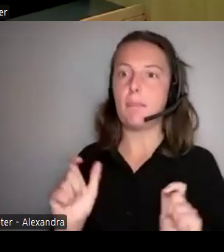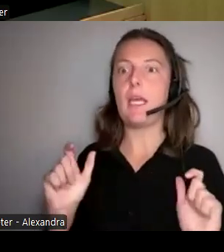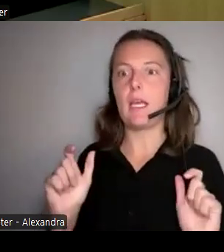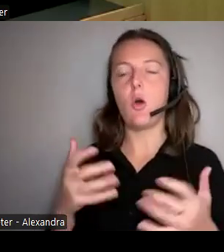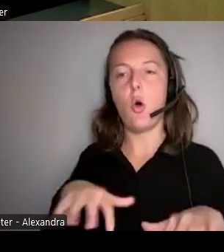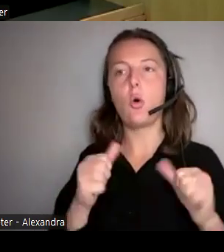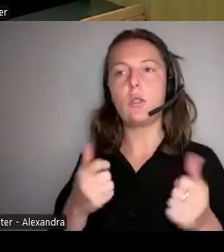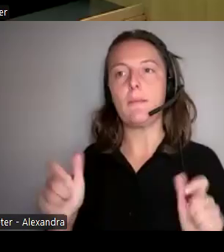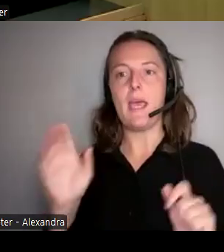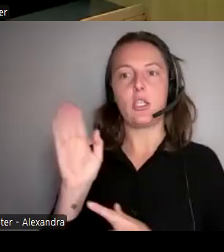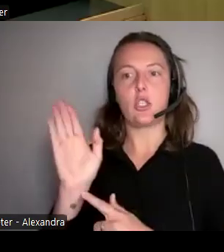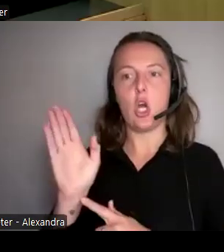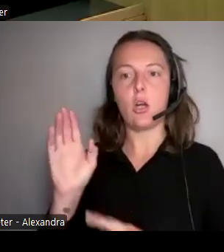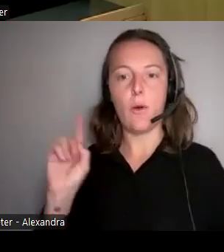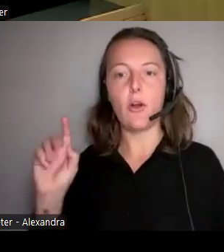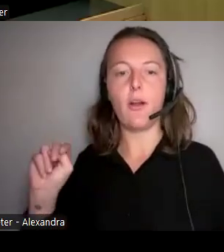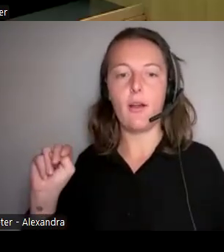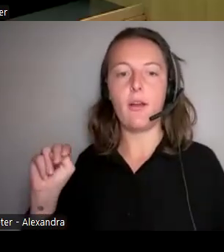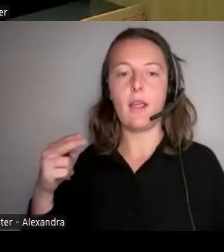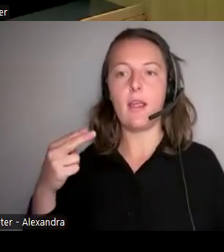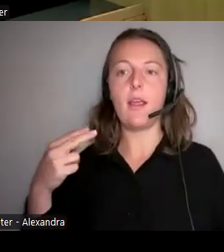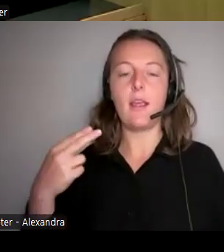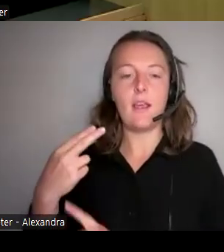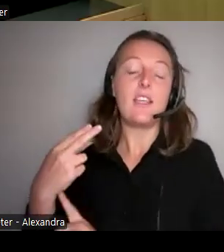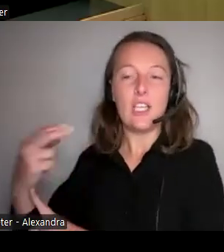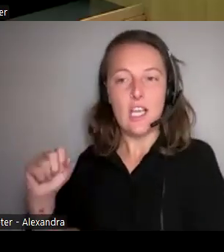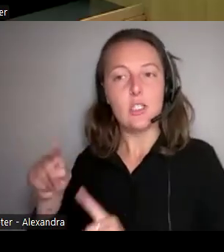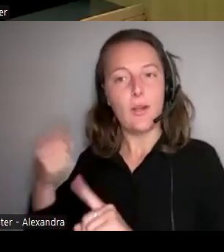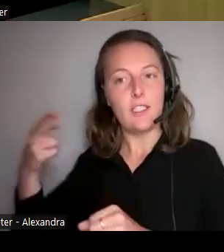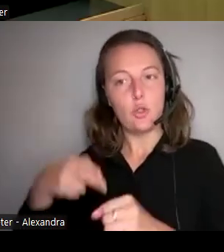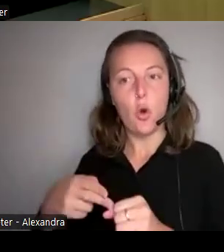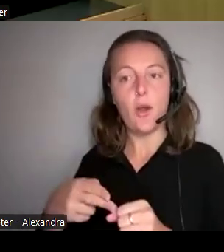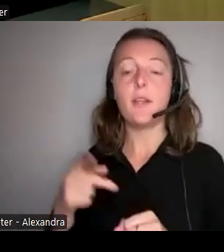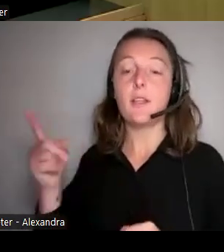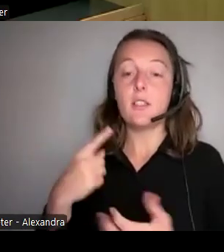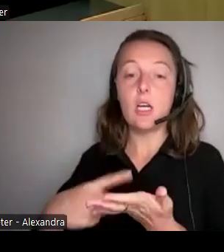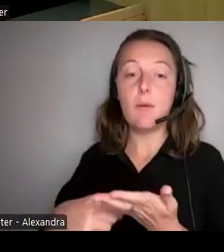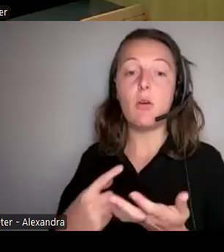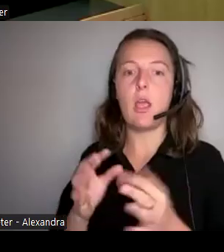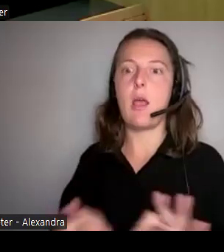at HHS when he first joined and he talked a lot about the importance of community engagement